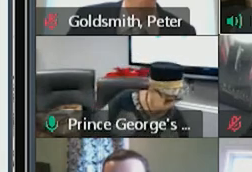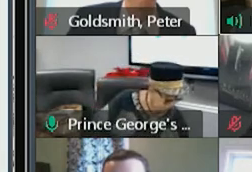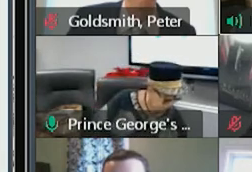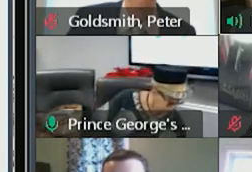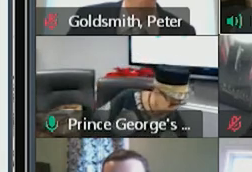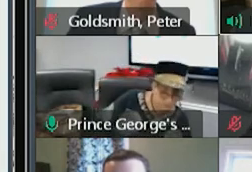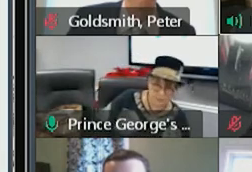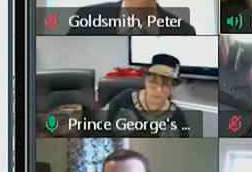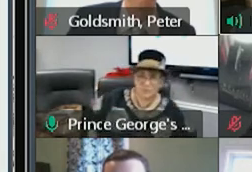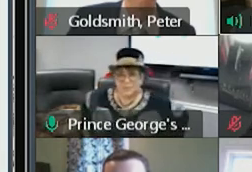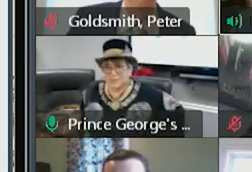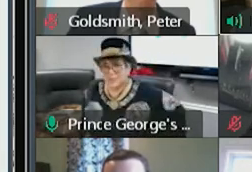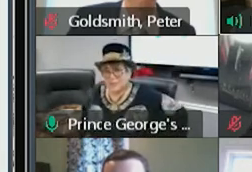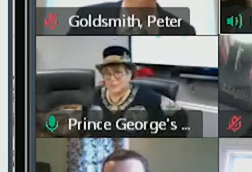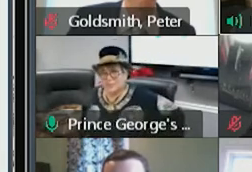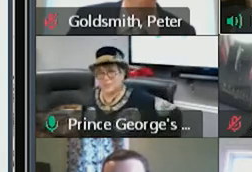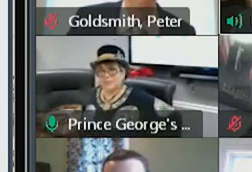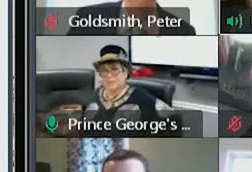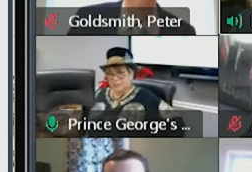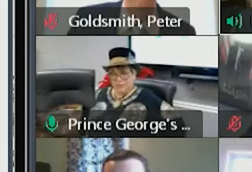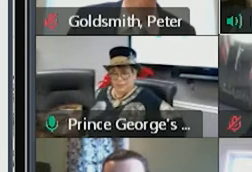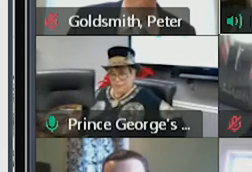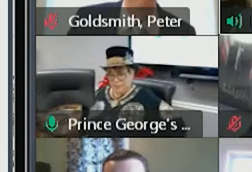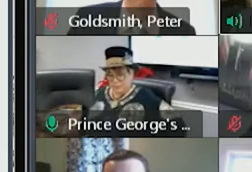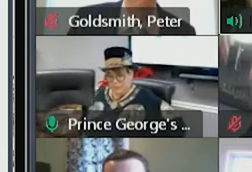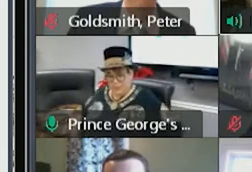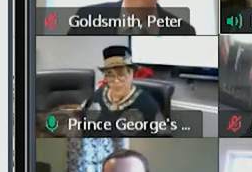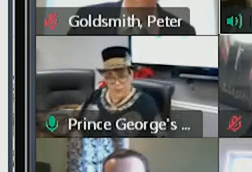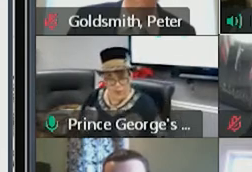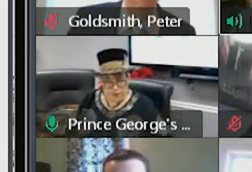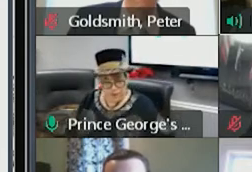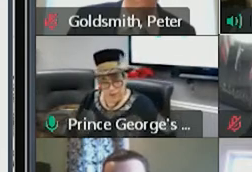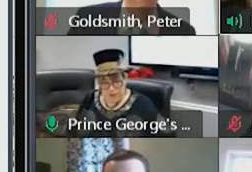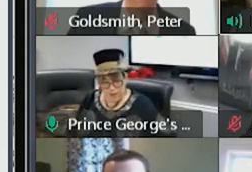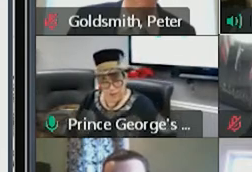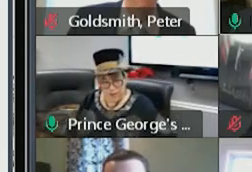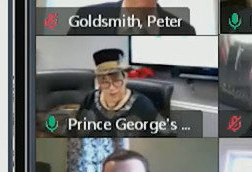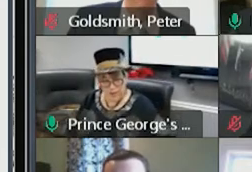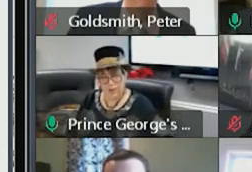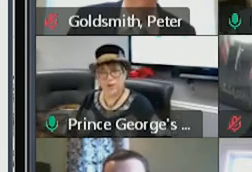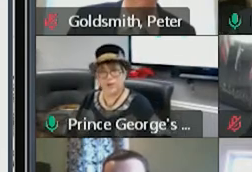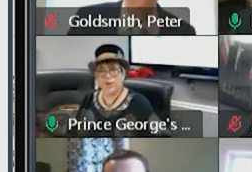item number three to the bottom center. Oh, it's those ones lots right there.